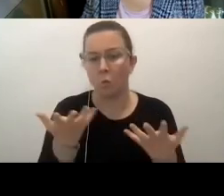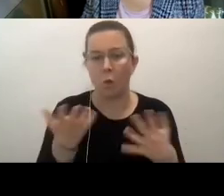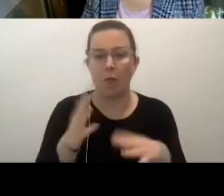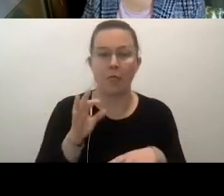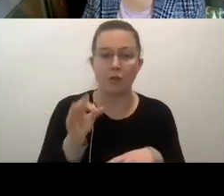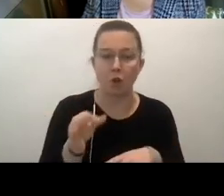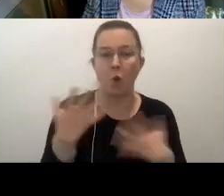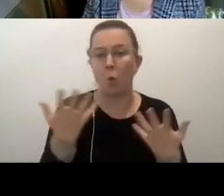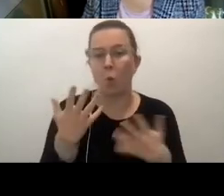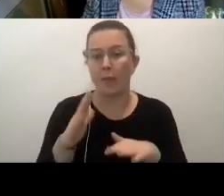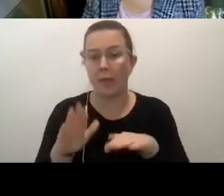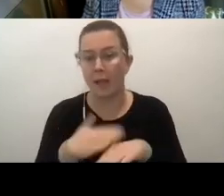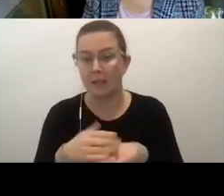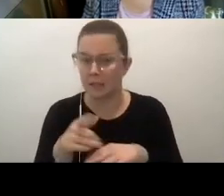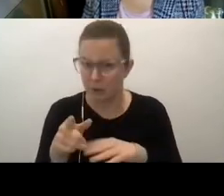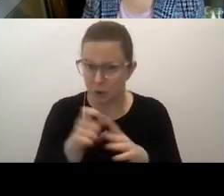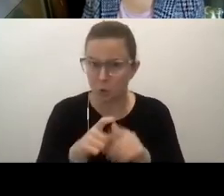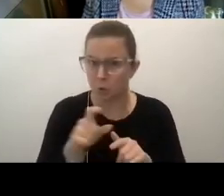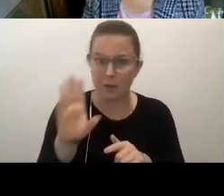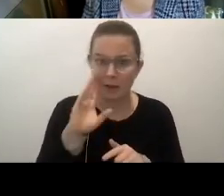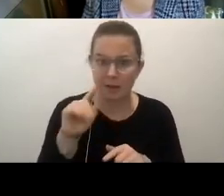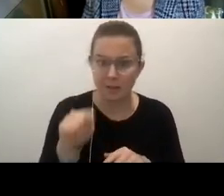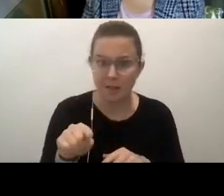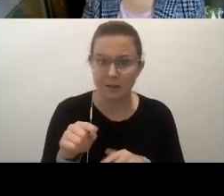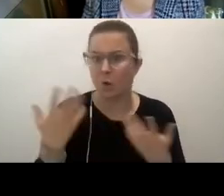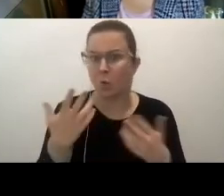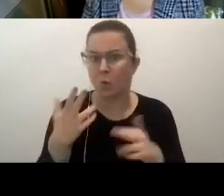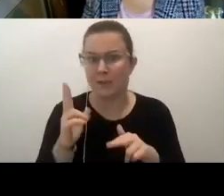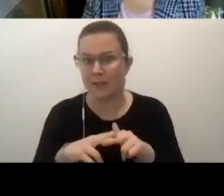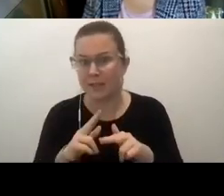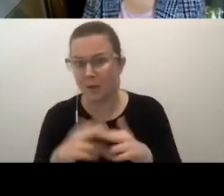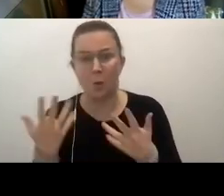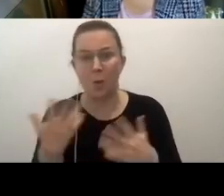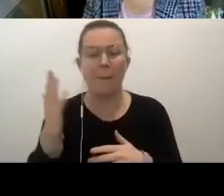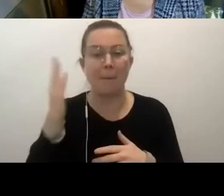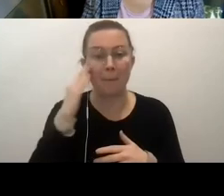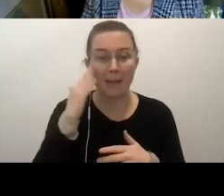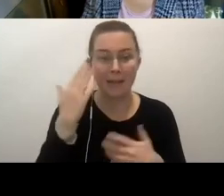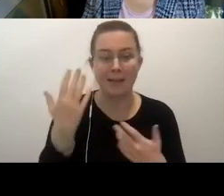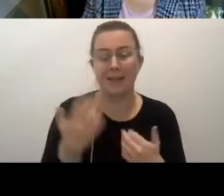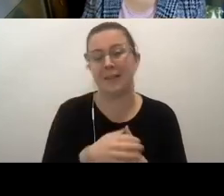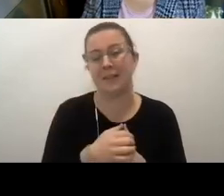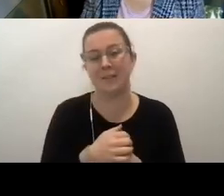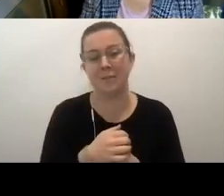Did you hear that? Where's daddy? Where's mummy? Where's daddy?"